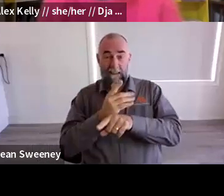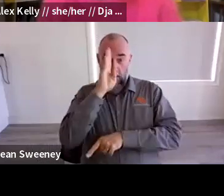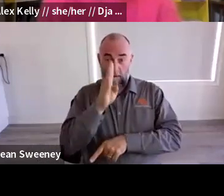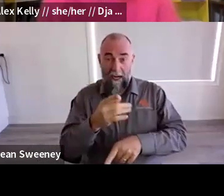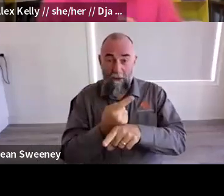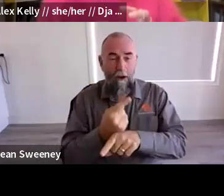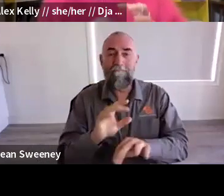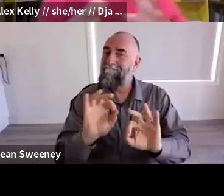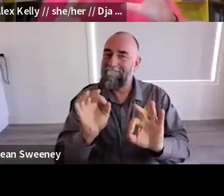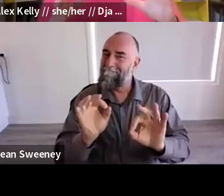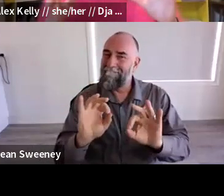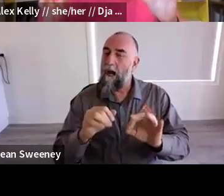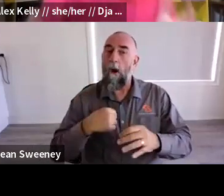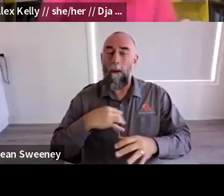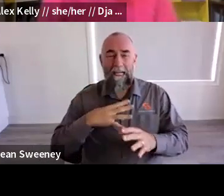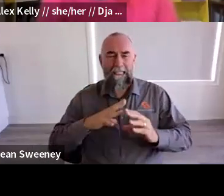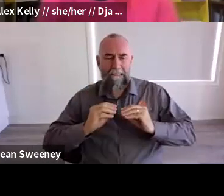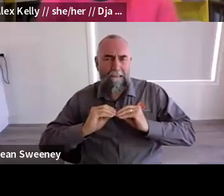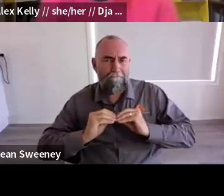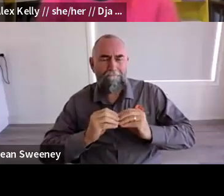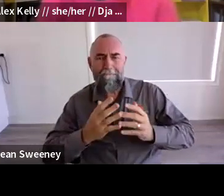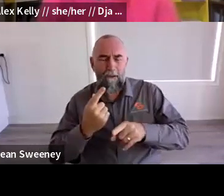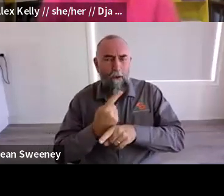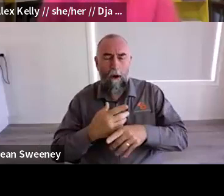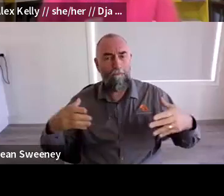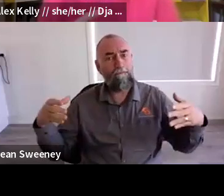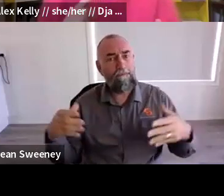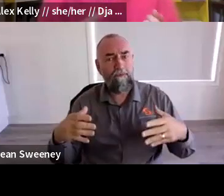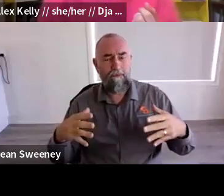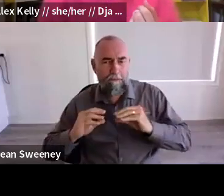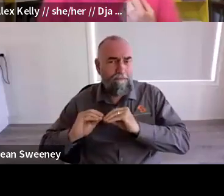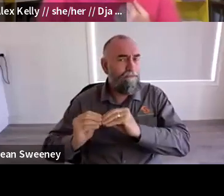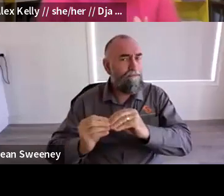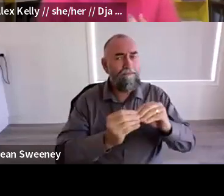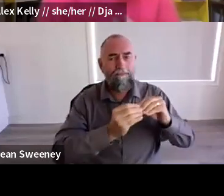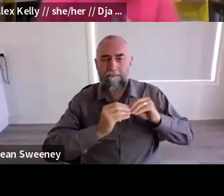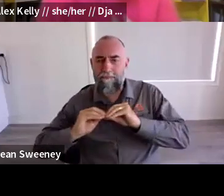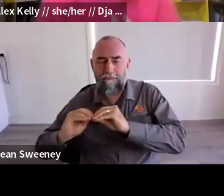those of us operating in non-First Nations organisations. I don't think